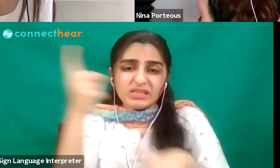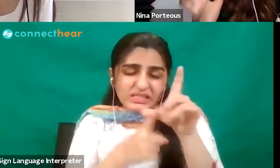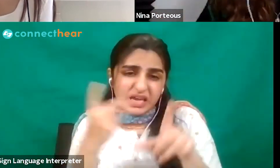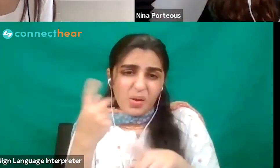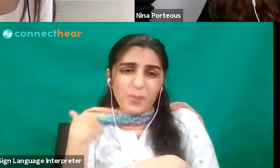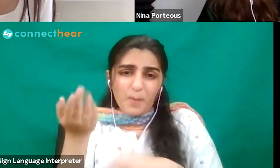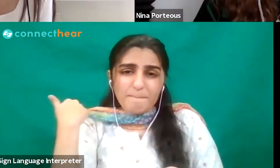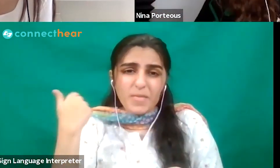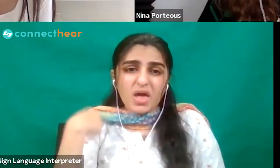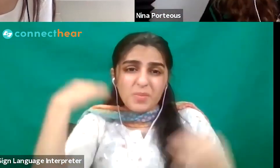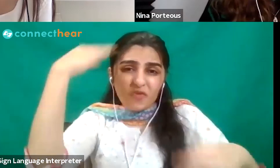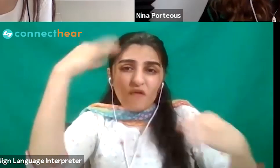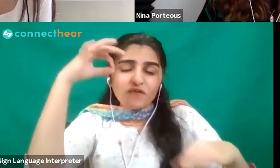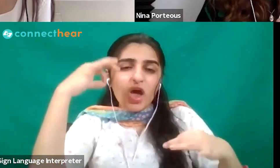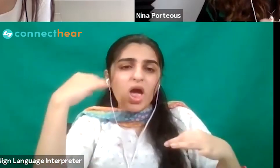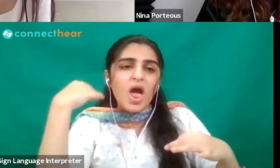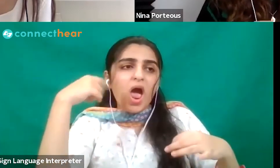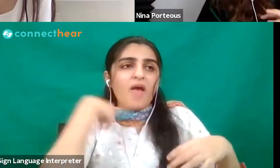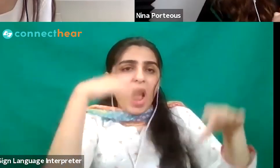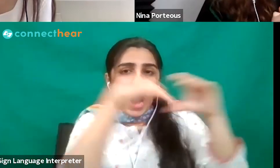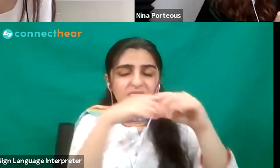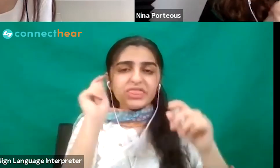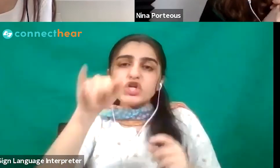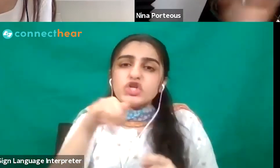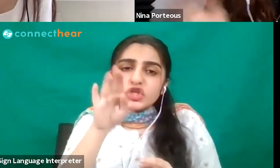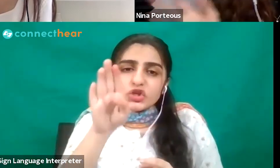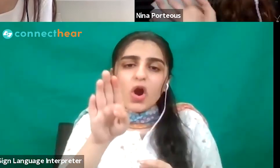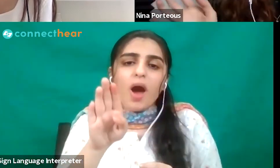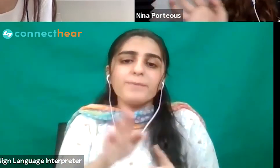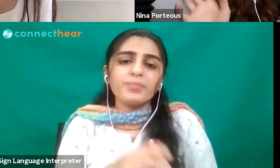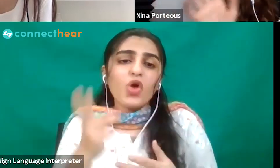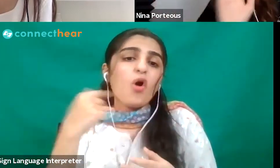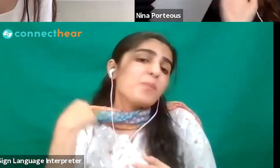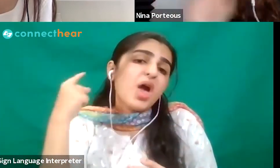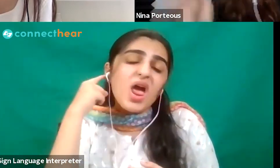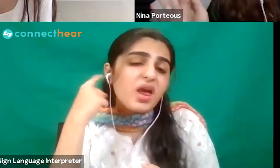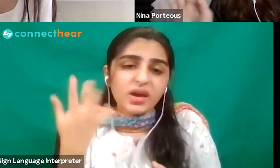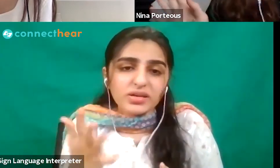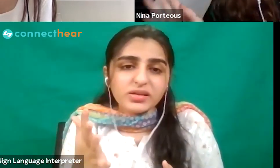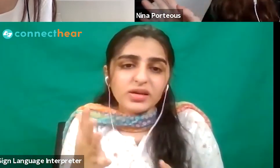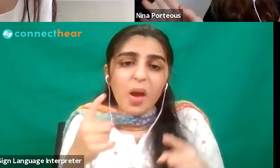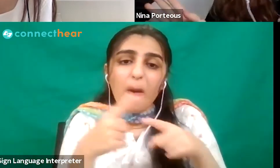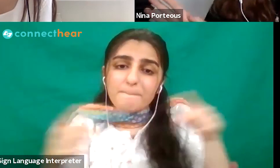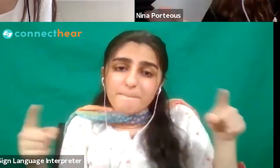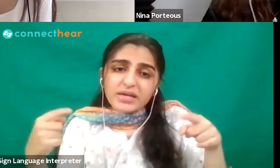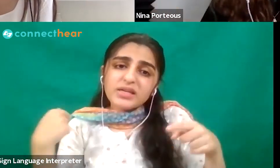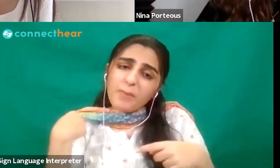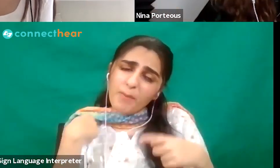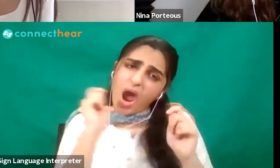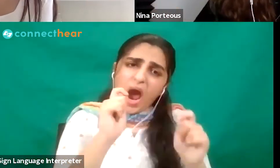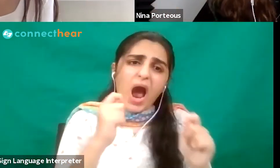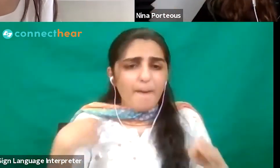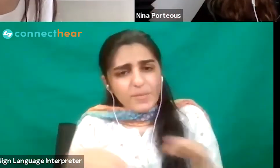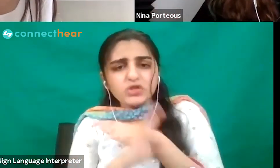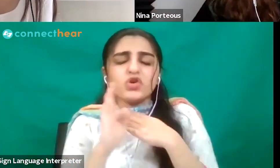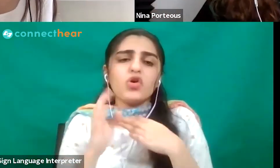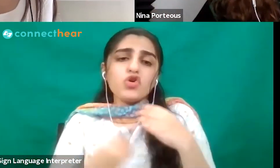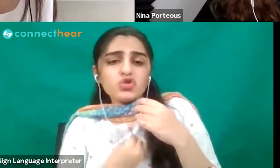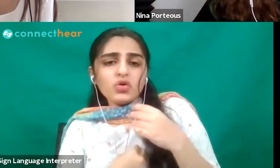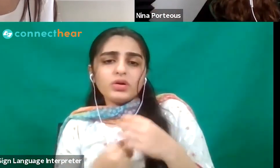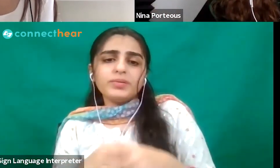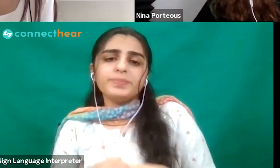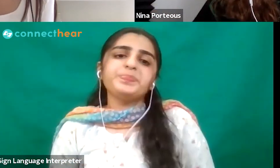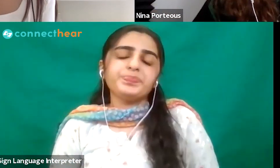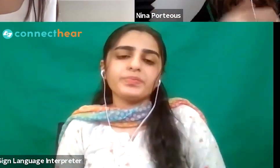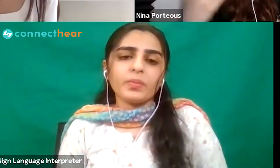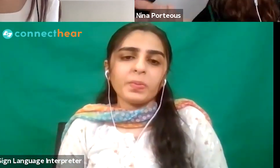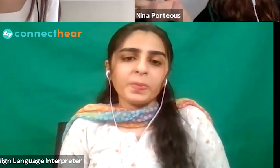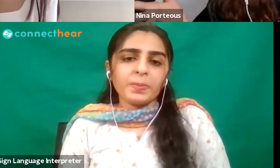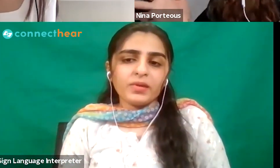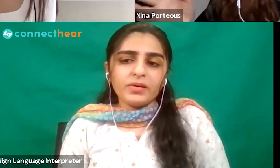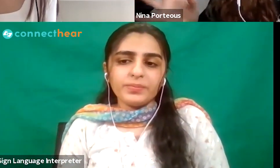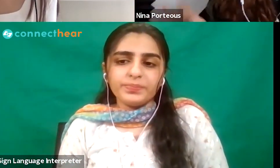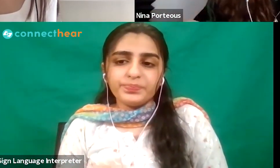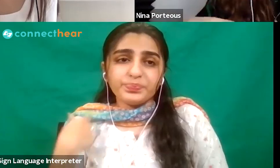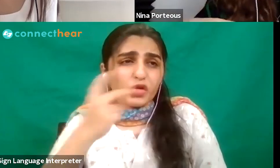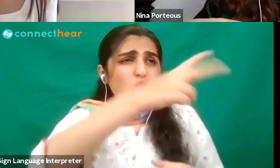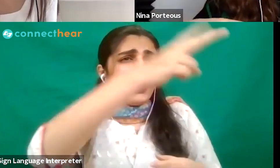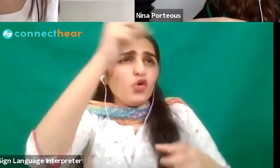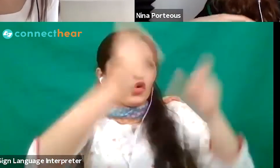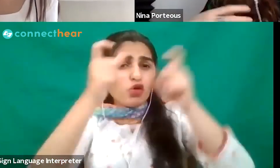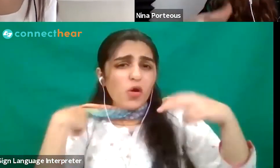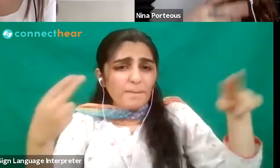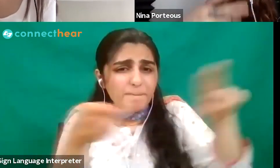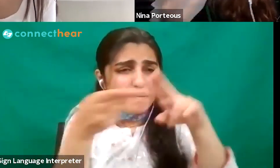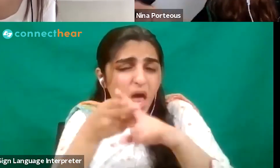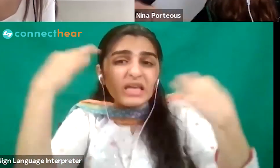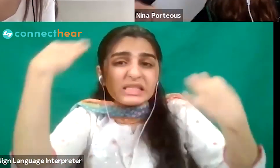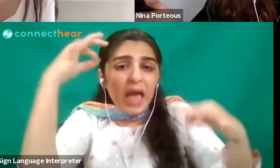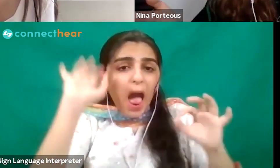But now that you're an adult, and it's up to you. It's your decision and you can decide what you want and so I was like you know what I'm going to the corporate world, and being around young professionals and trying to do your best sometimes when your